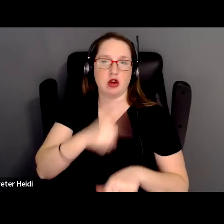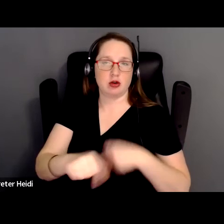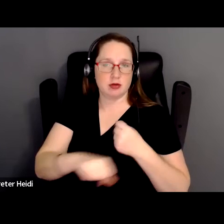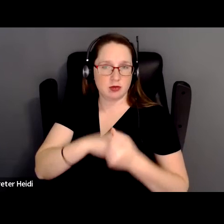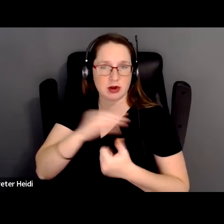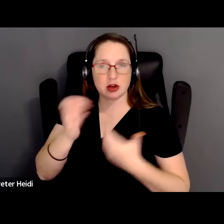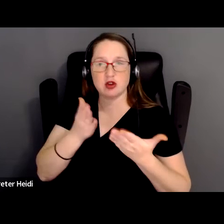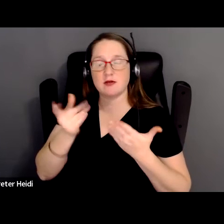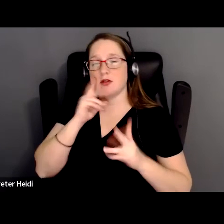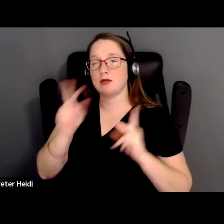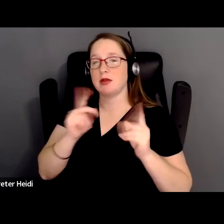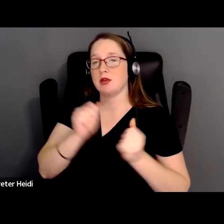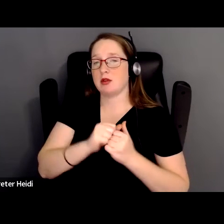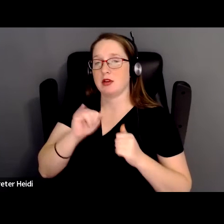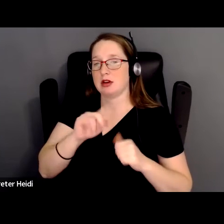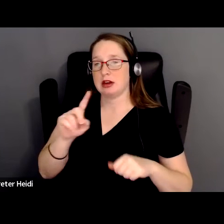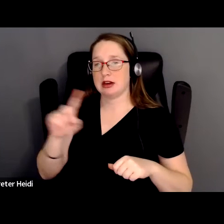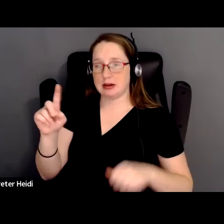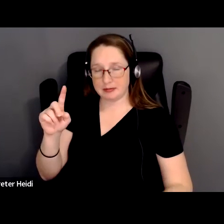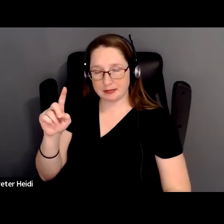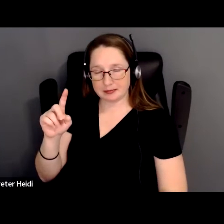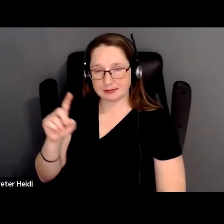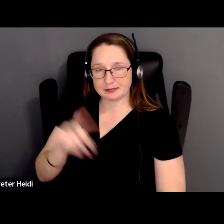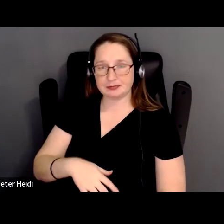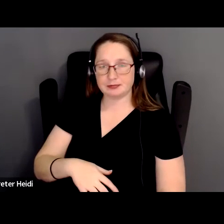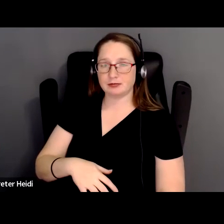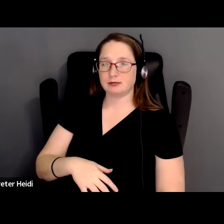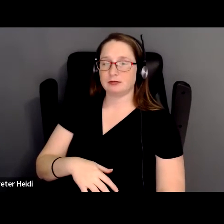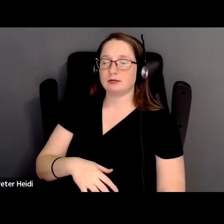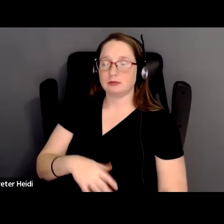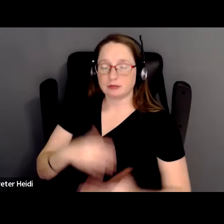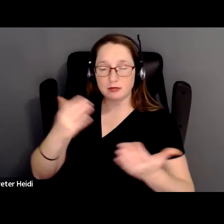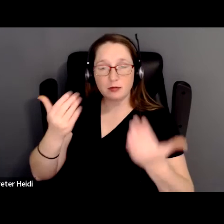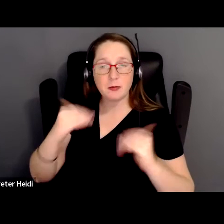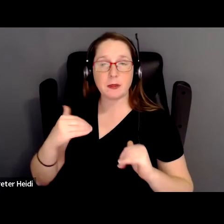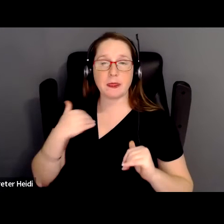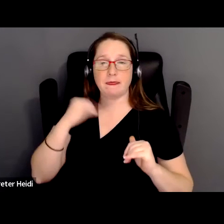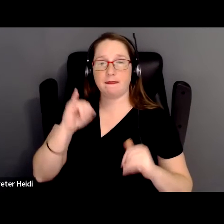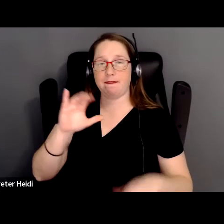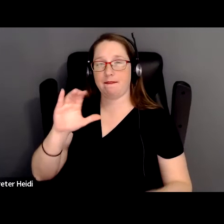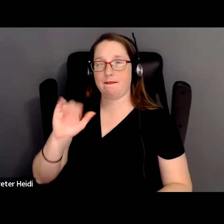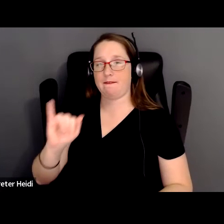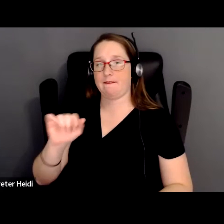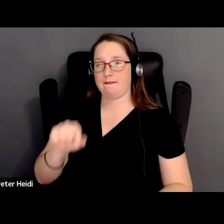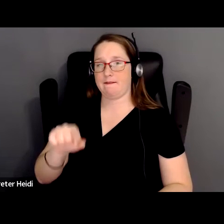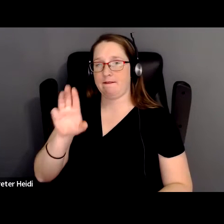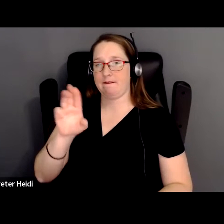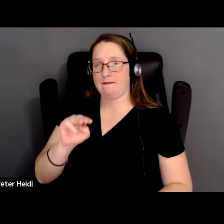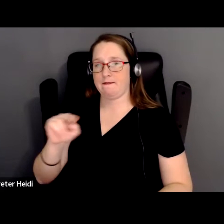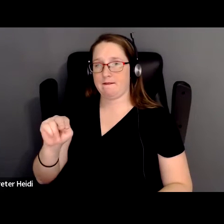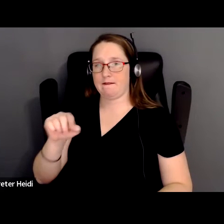for people with intellectual and developmental disabilities, we also have@iciomn.edu policy,